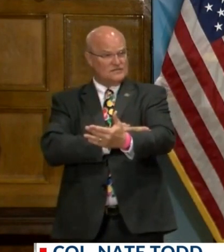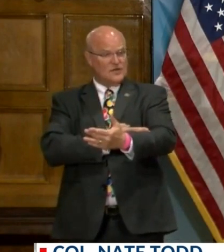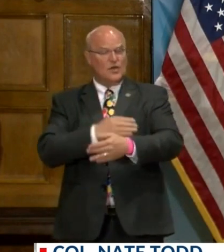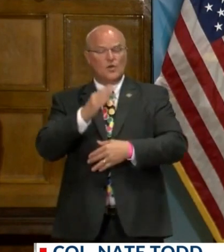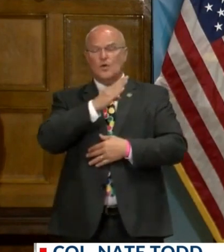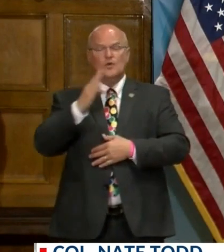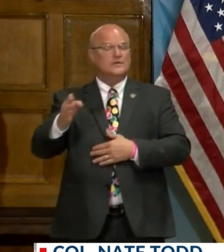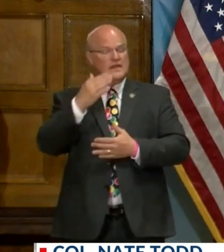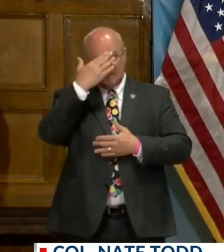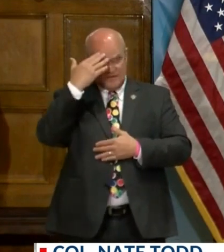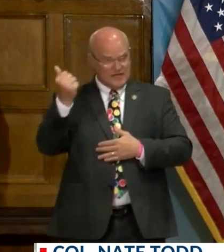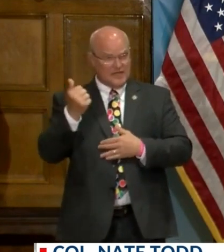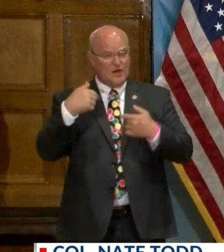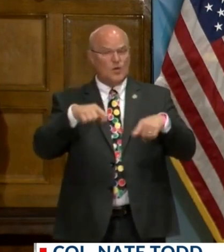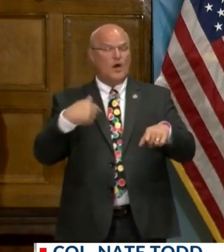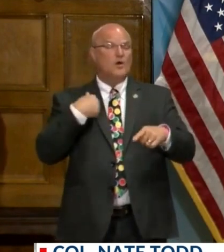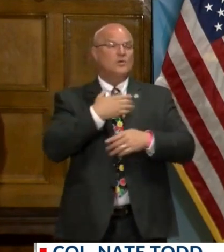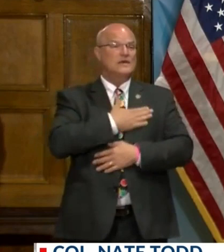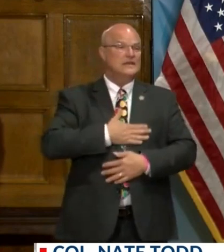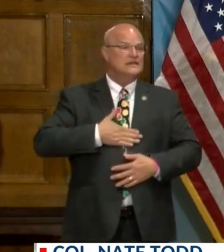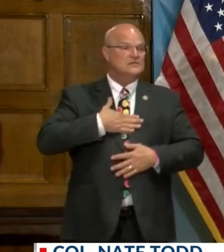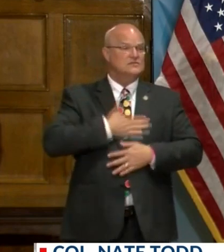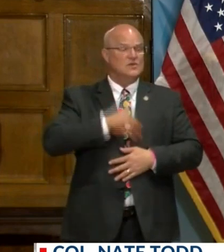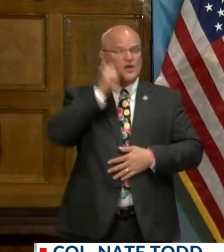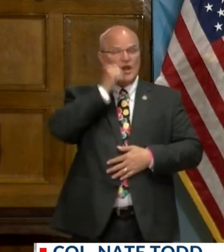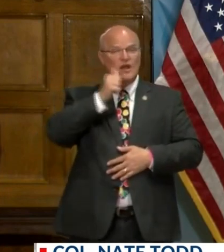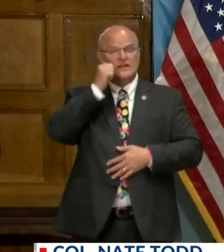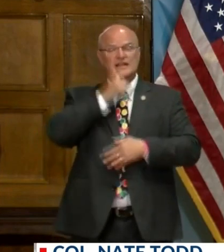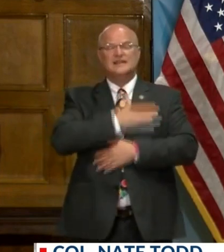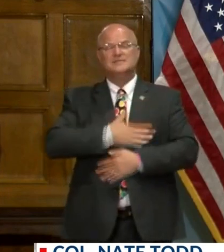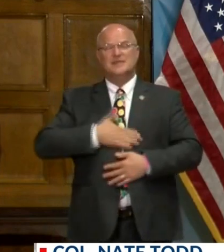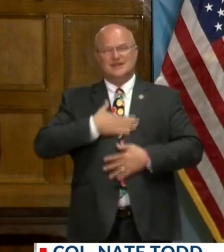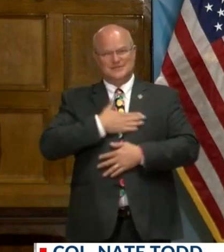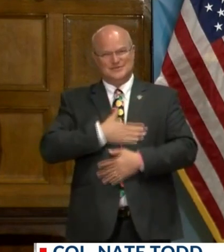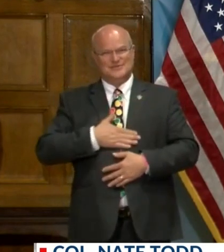PERSONAL SACRIFICES. OF THESE OUR SONS AND DAUGHTERS. WE'LL